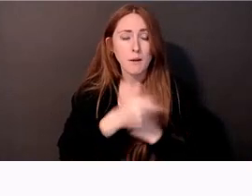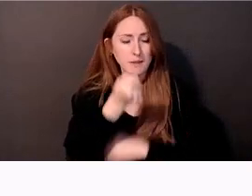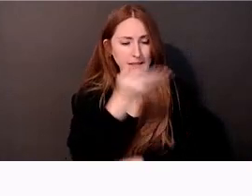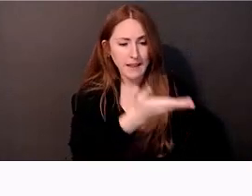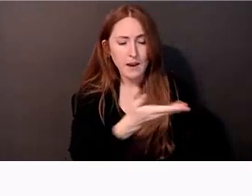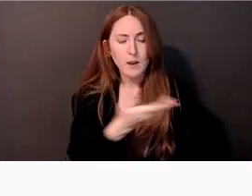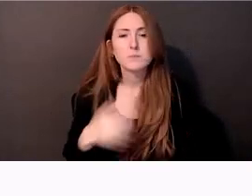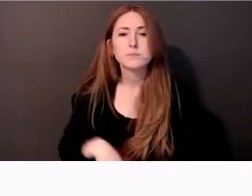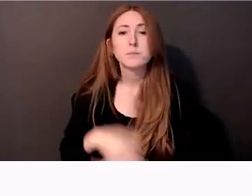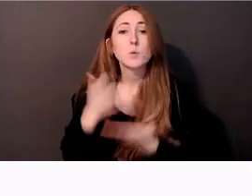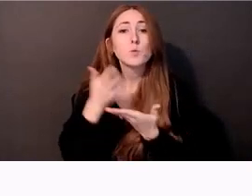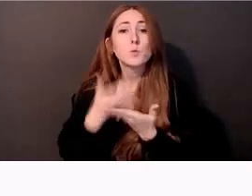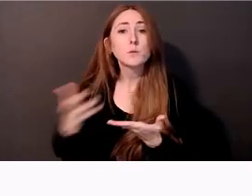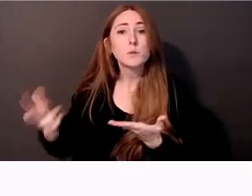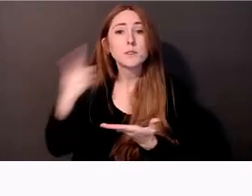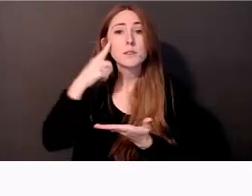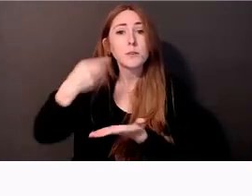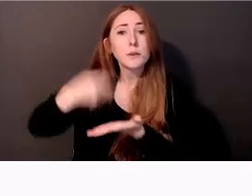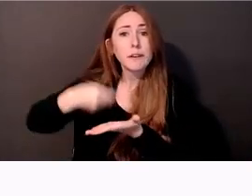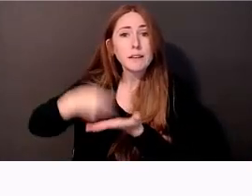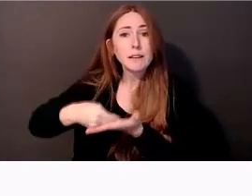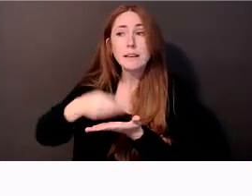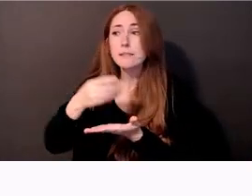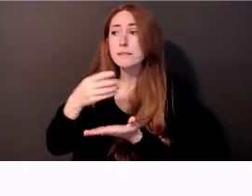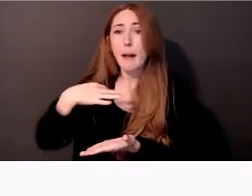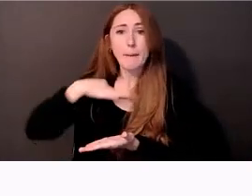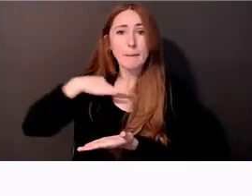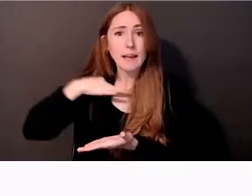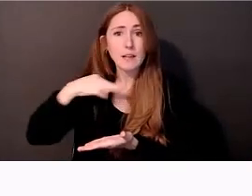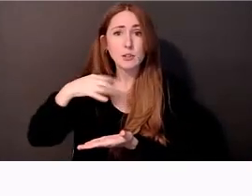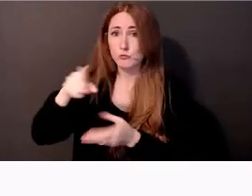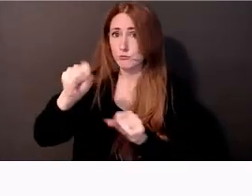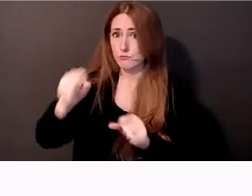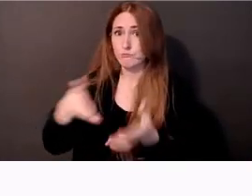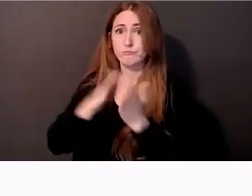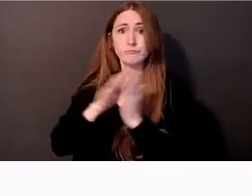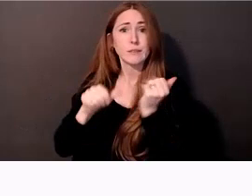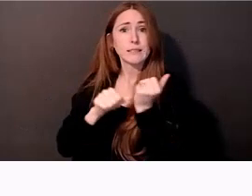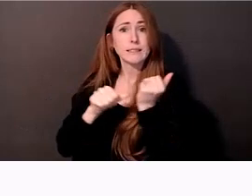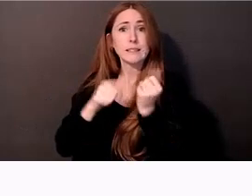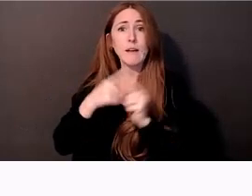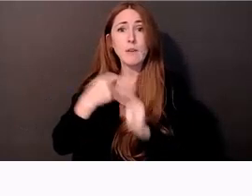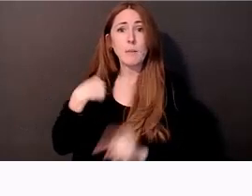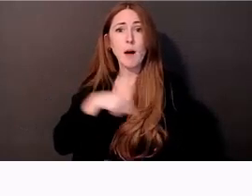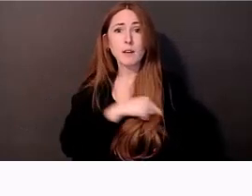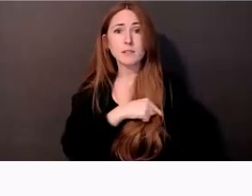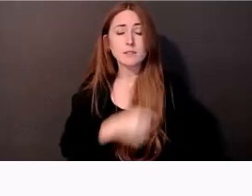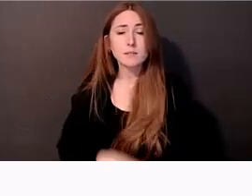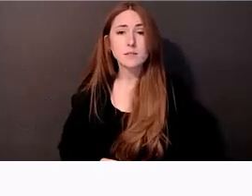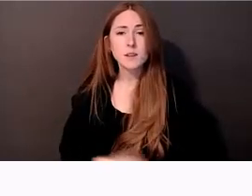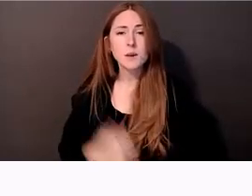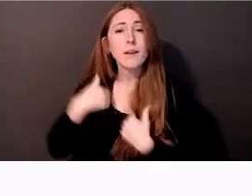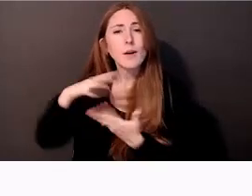You can request assistance from us. Also resources tips and more. We have a Learning Center that we're constantly